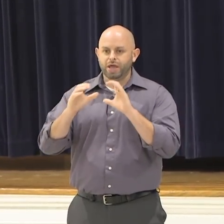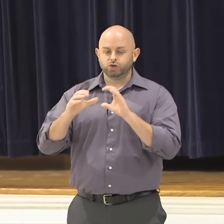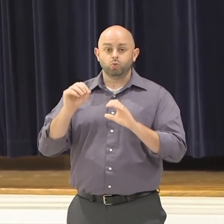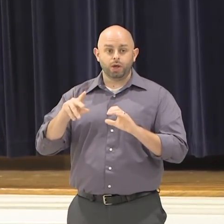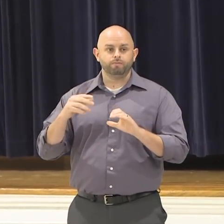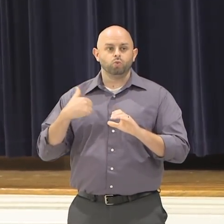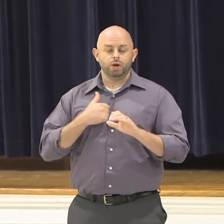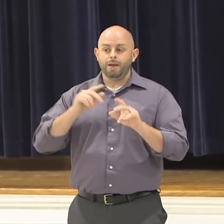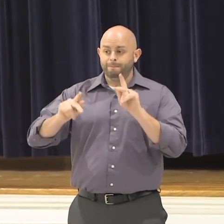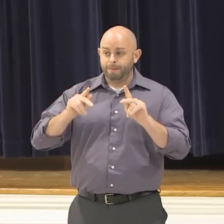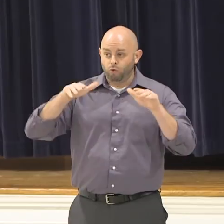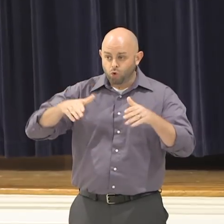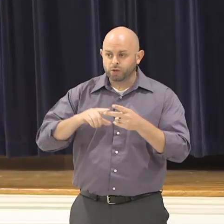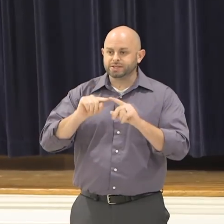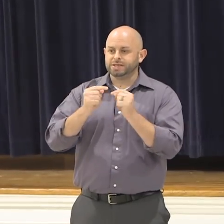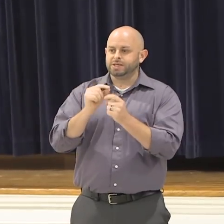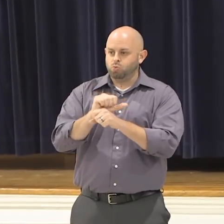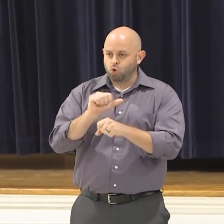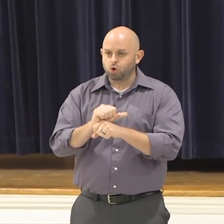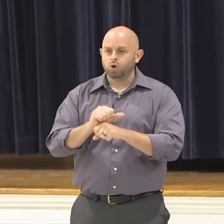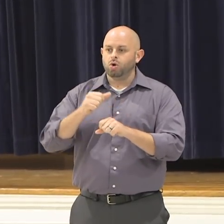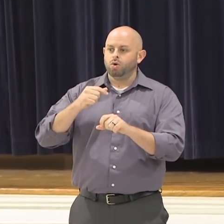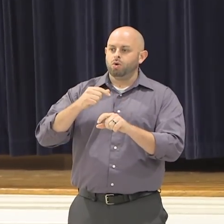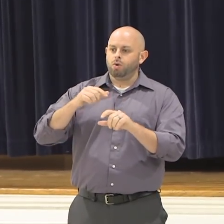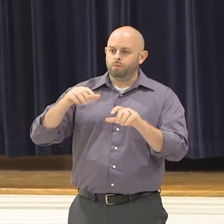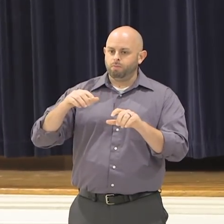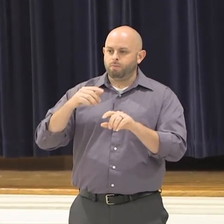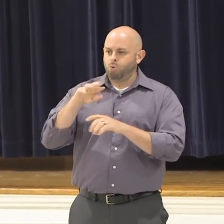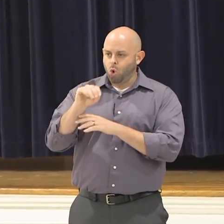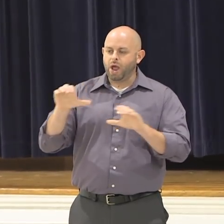focus we did team work proactive communication this team proactively